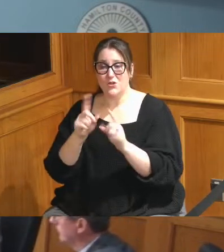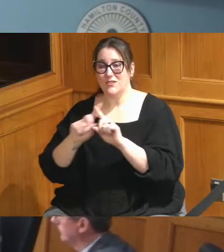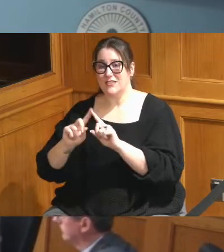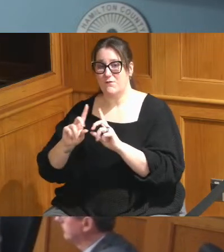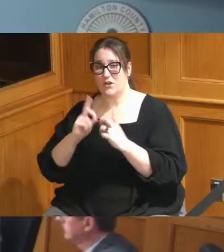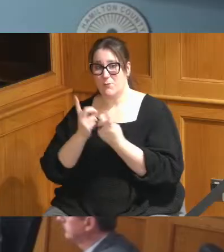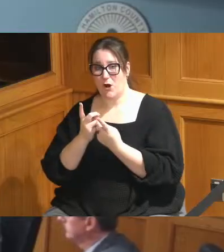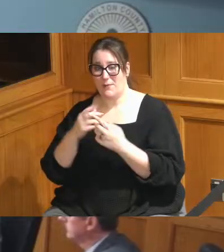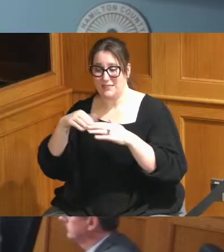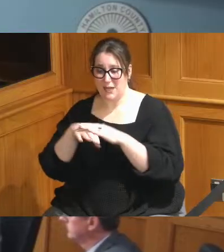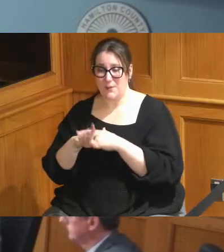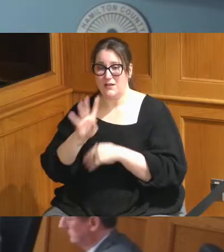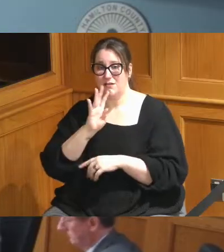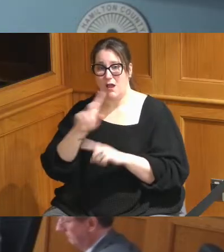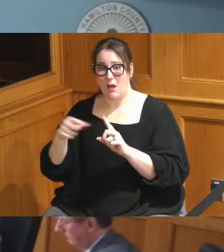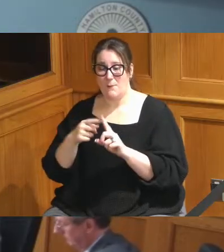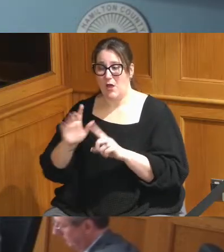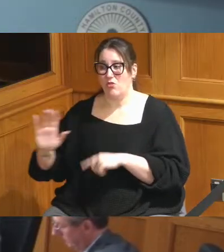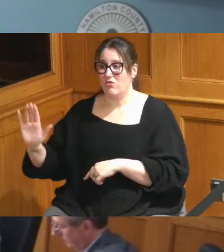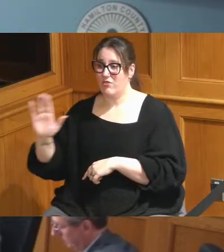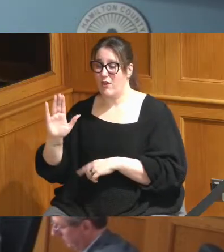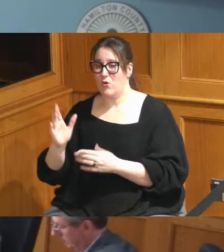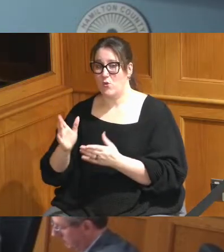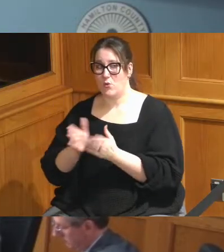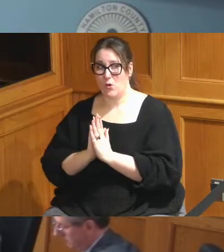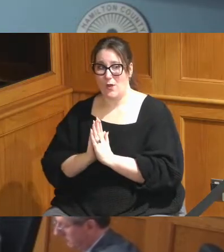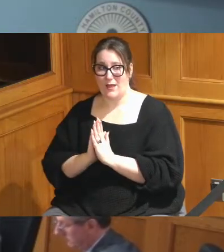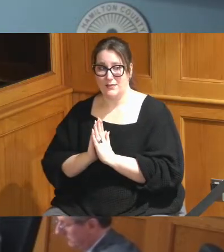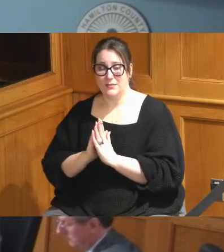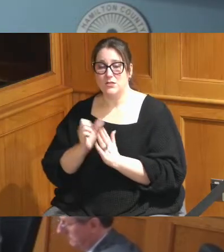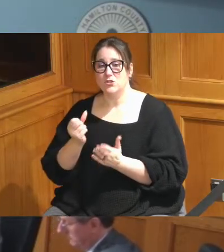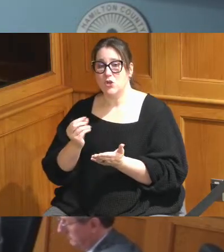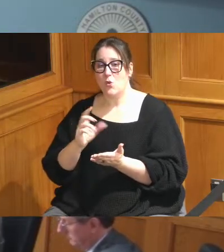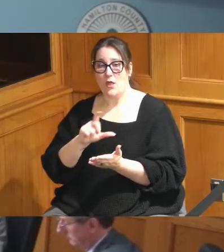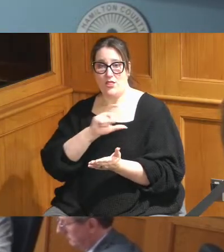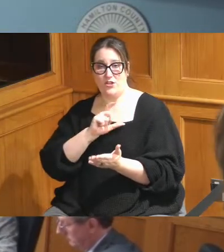to talk about their requests. And so the Sheriff is here for that purpose. Welcome,